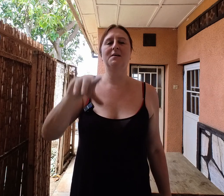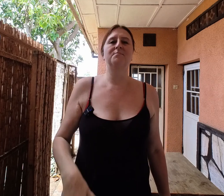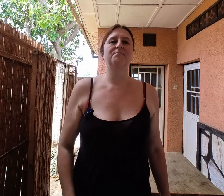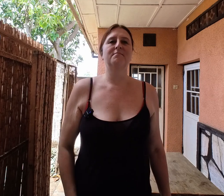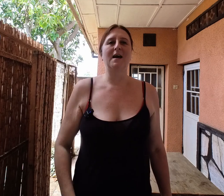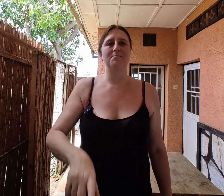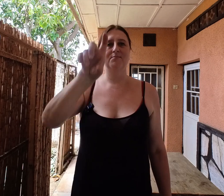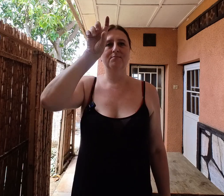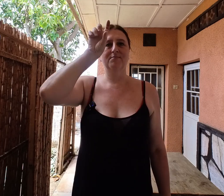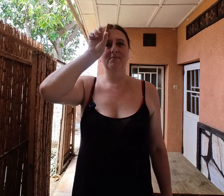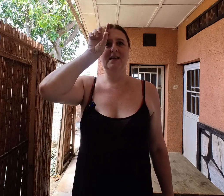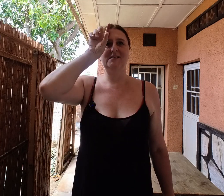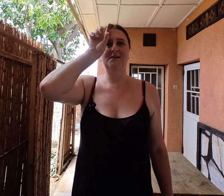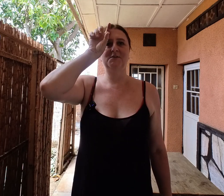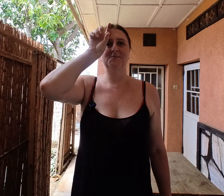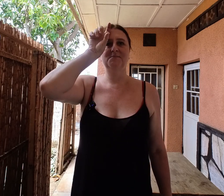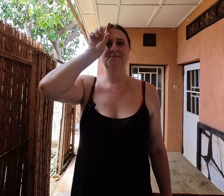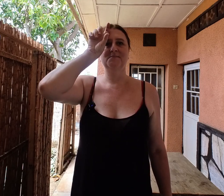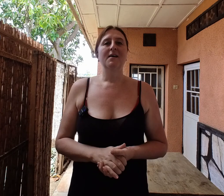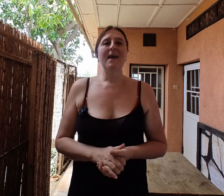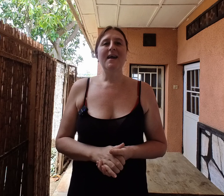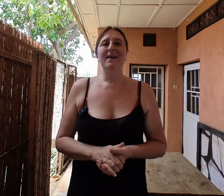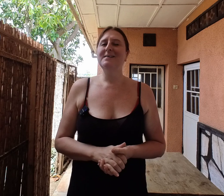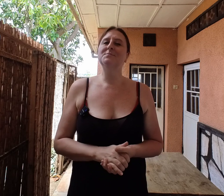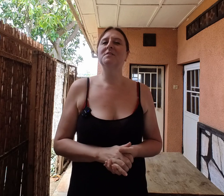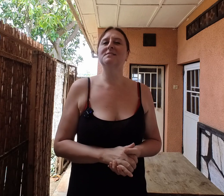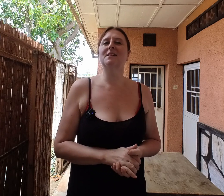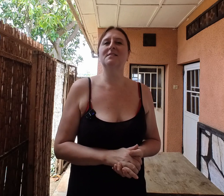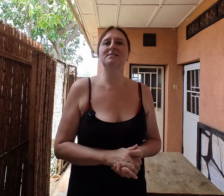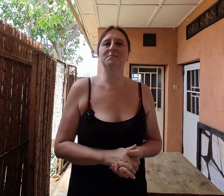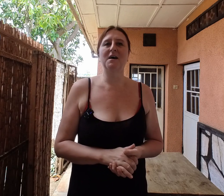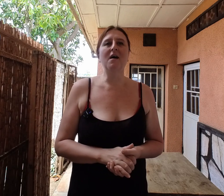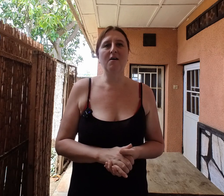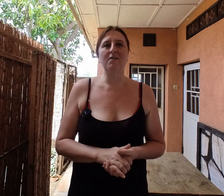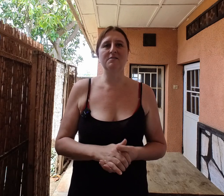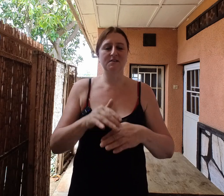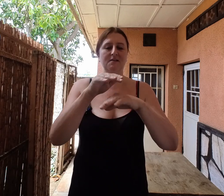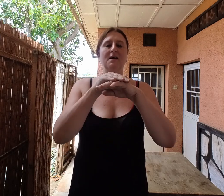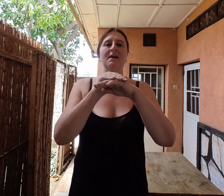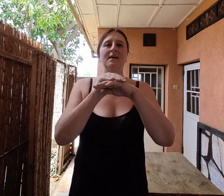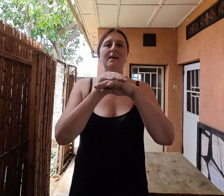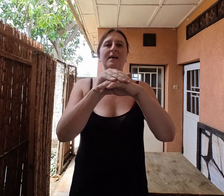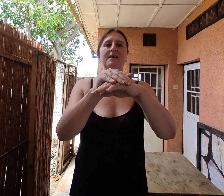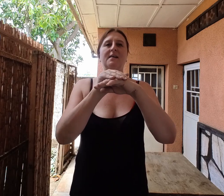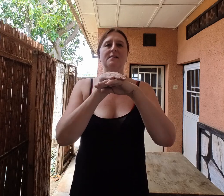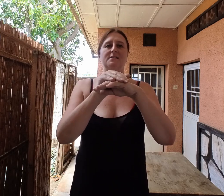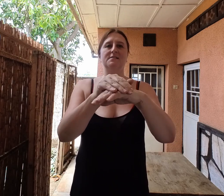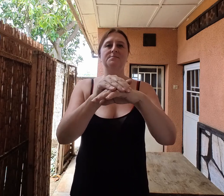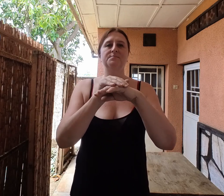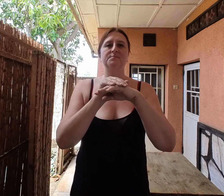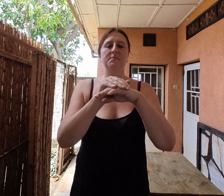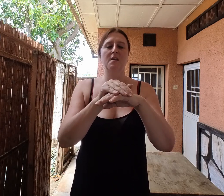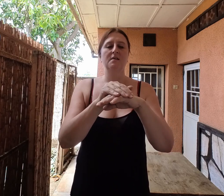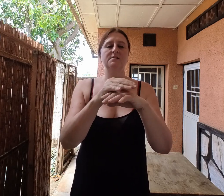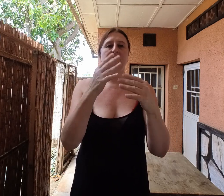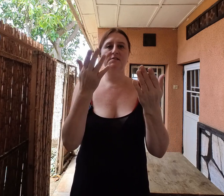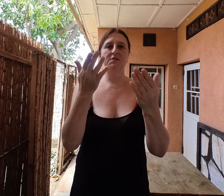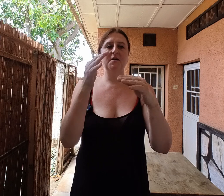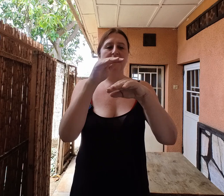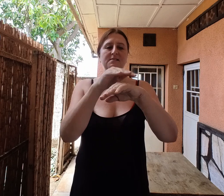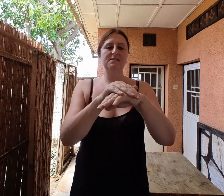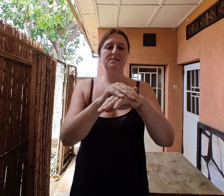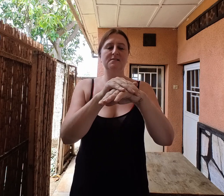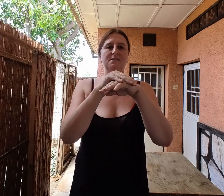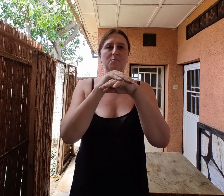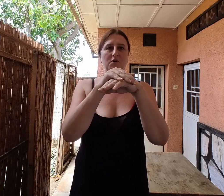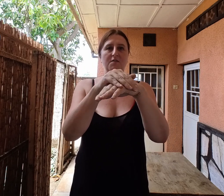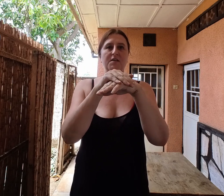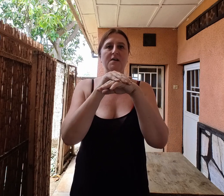But um, yeah. Egypt. Okay, here's one that's close to my heart. England. It's two hands, one over